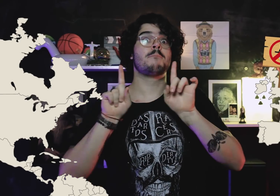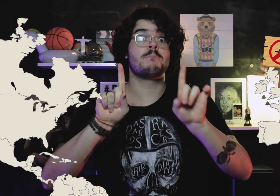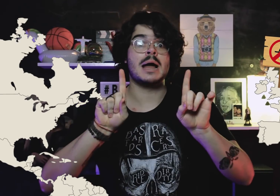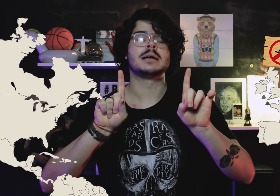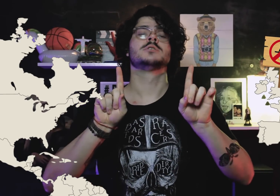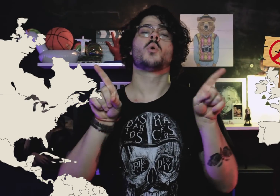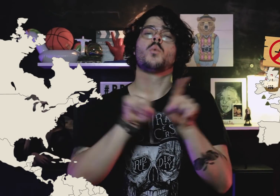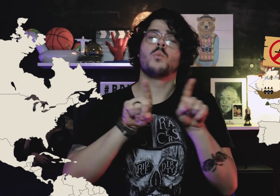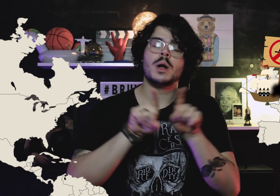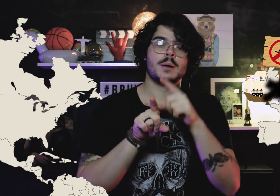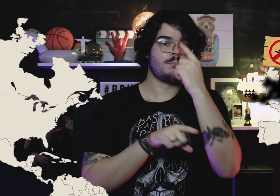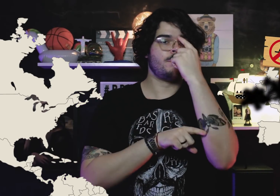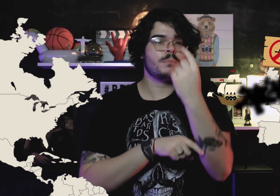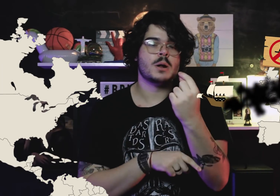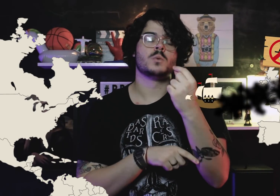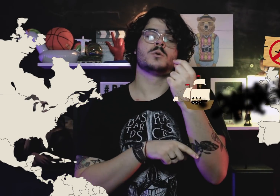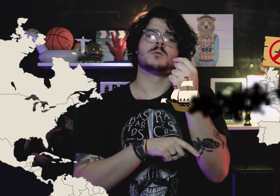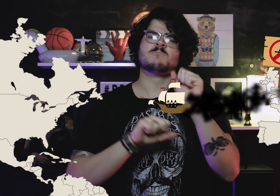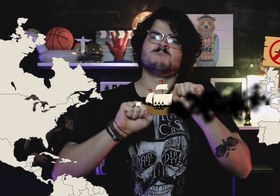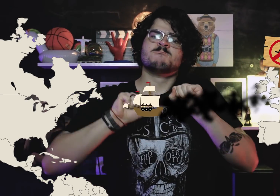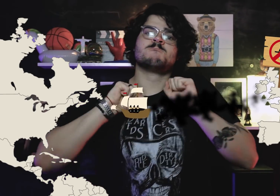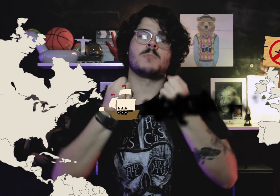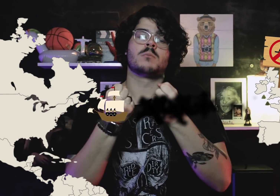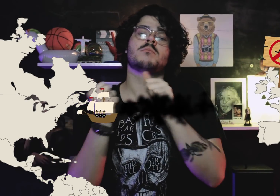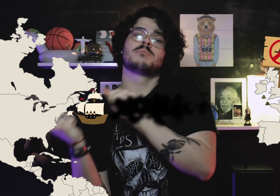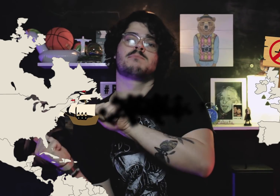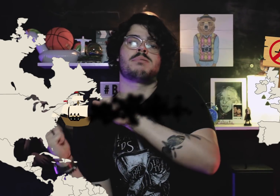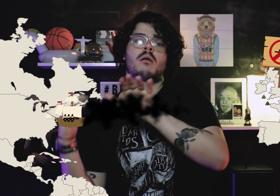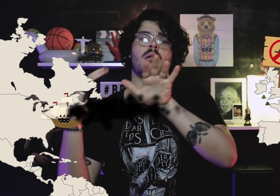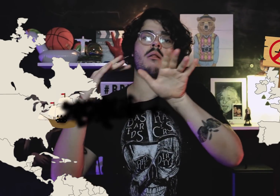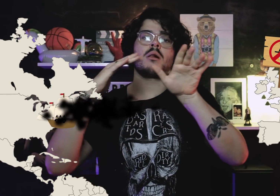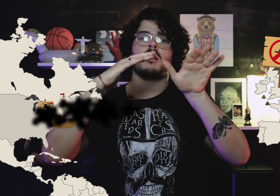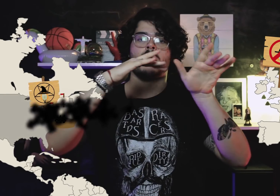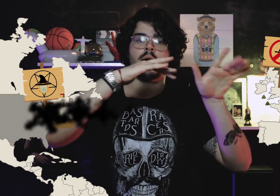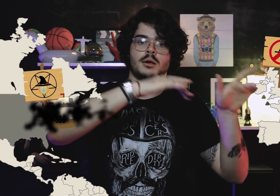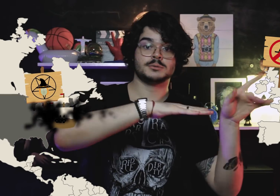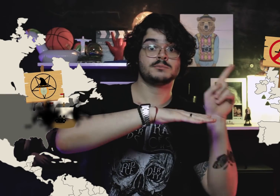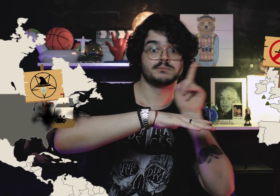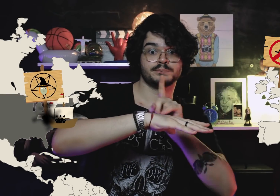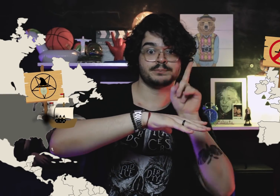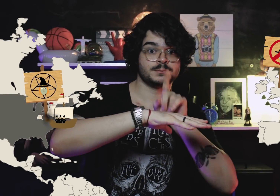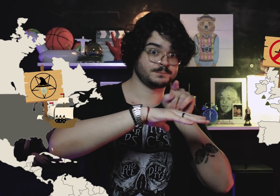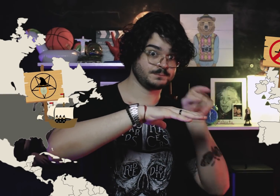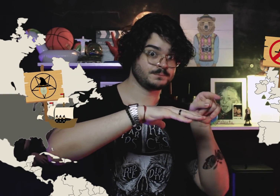but witchcraft arrived in the USA.